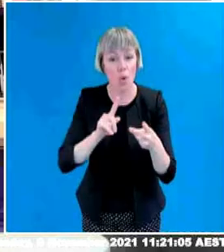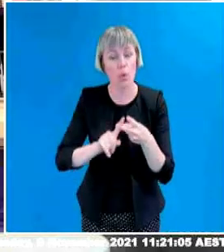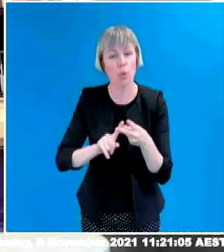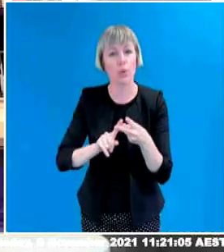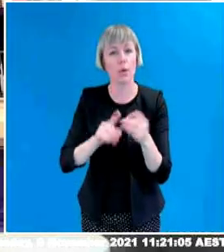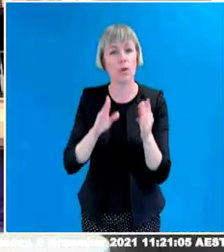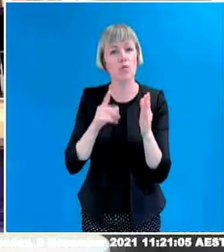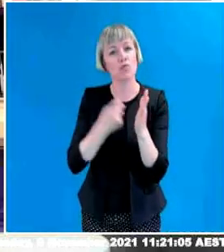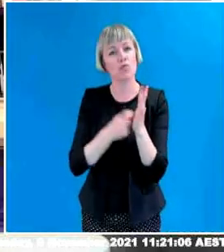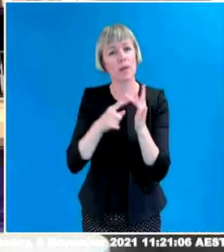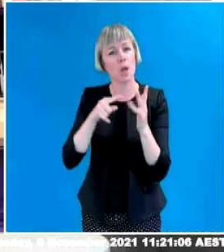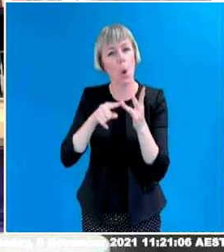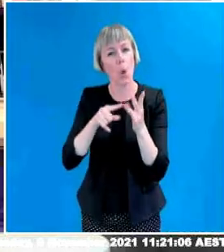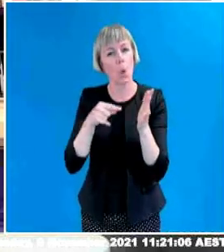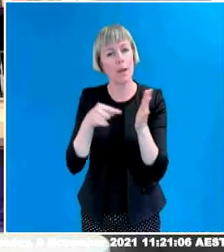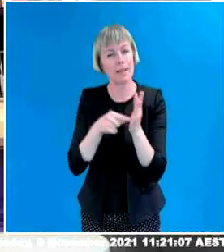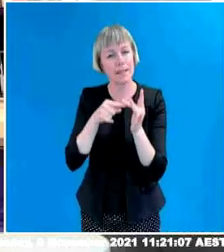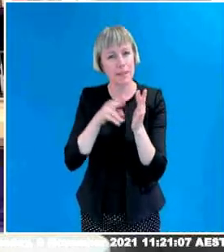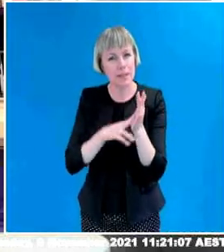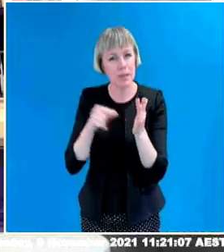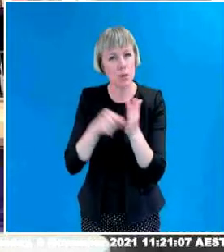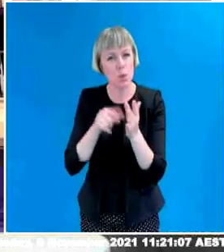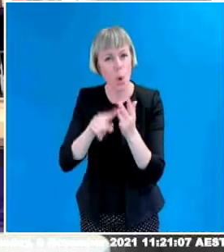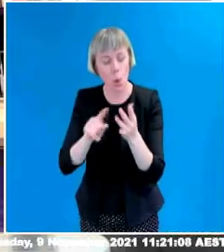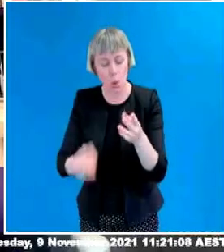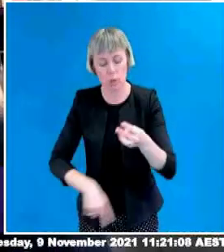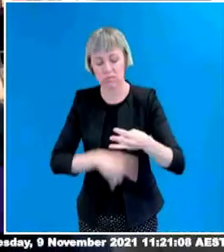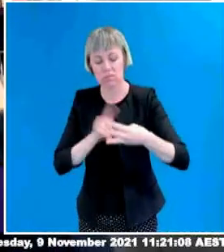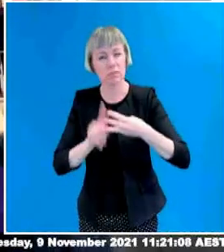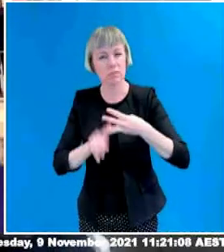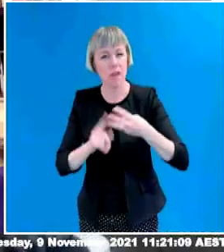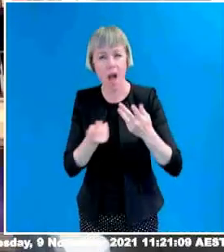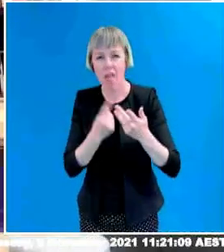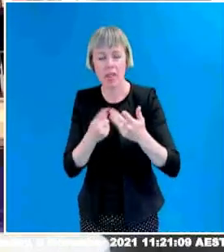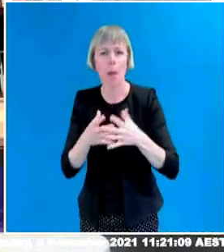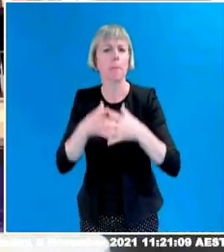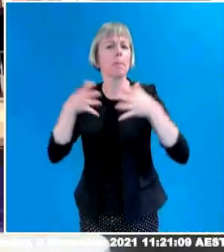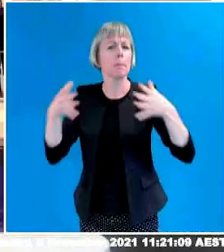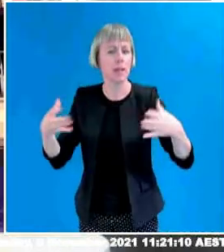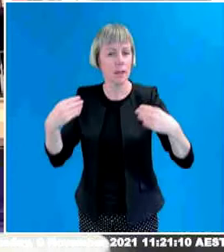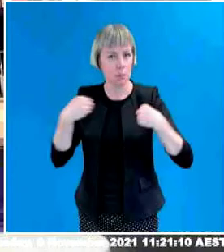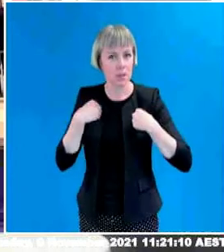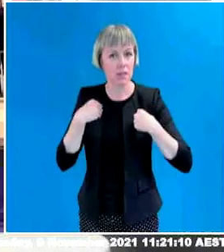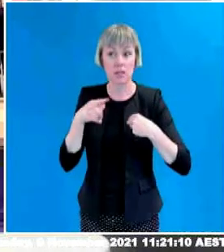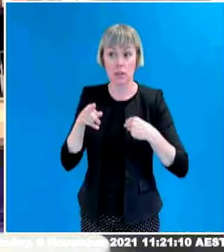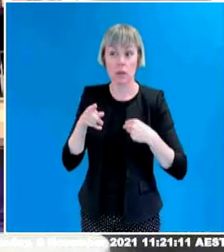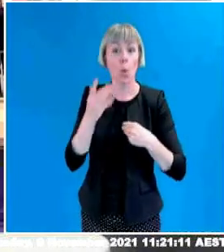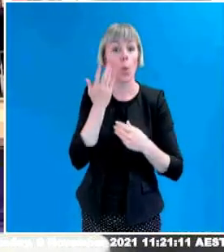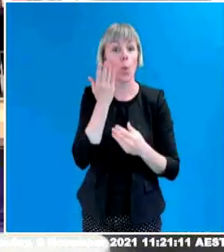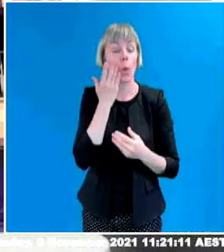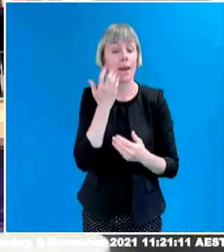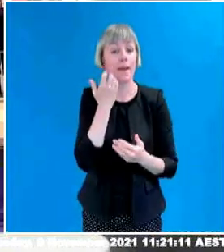reference to these on their websites. And now, as part of their annual reports under the Modern Slavery Act, they are